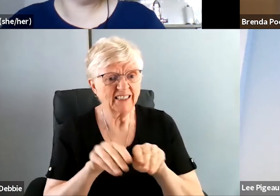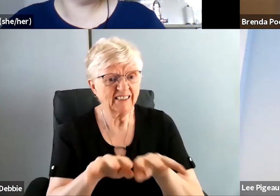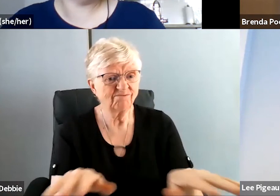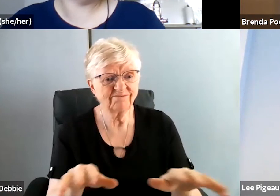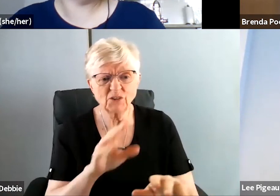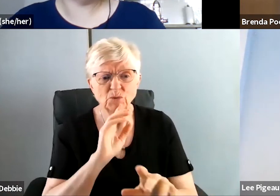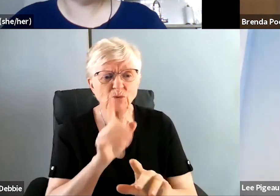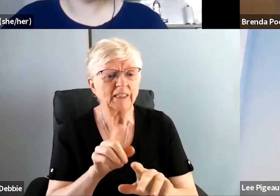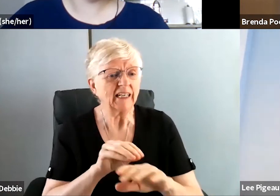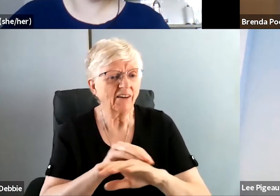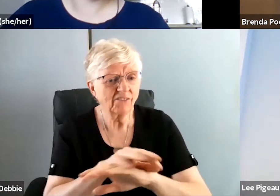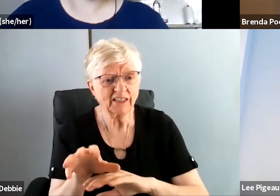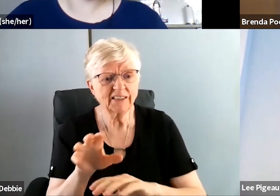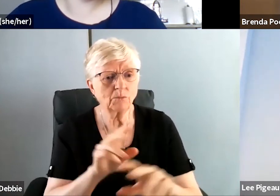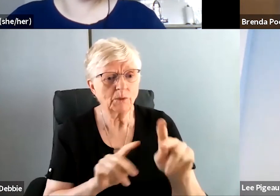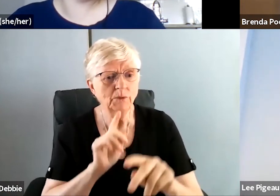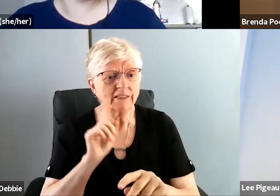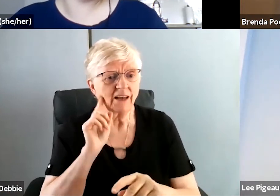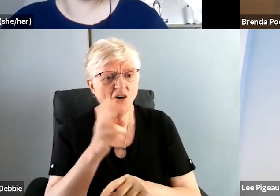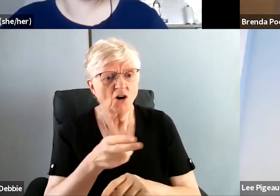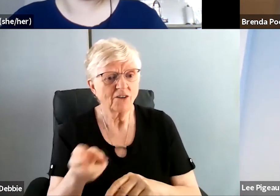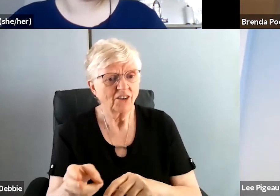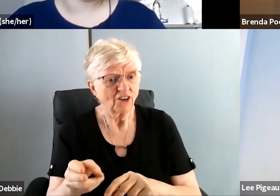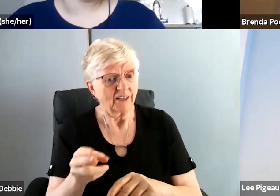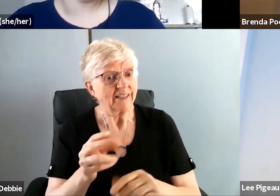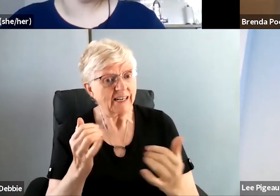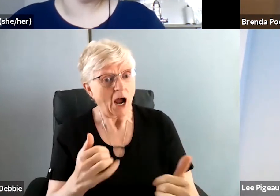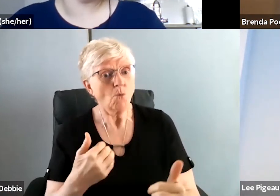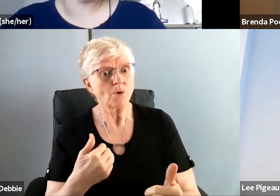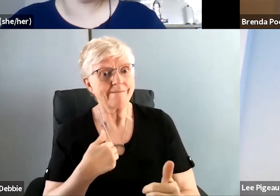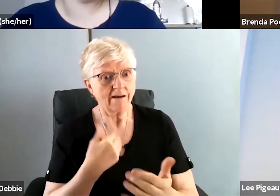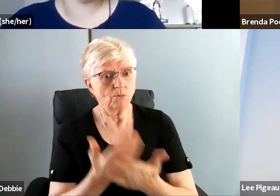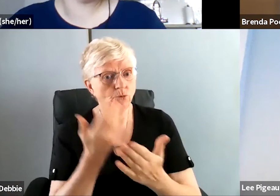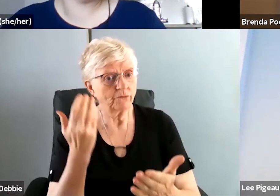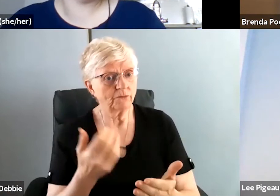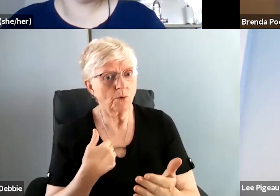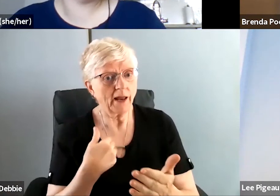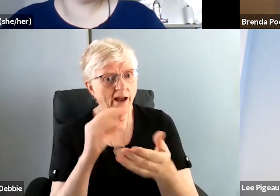CANADA. THE IMPACT THIS PANDEMIC HAS HAD ON THE DAILY LIVES OF PEOPLE WHO ARE DEAF OR HARD OF HEARING IS NOW QUANTIFIABLE.